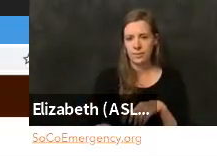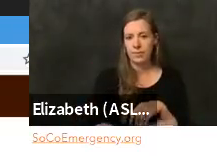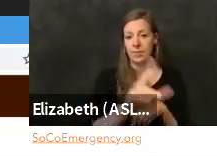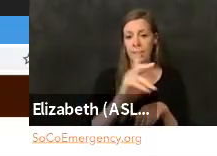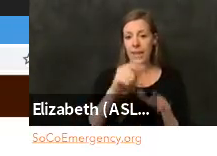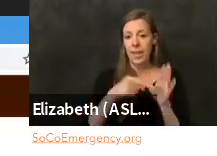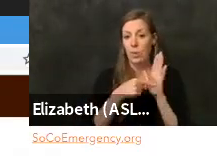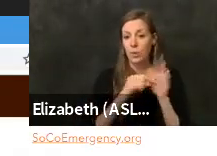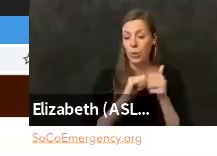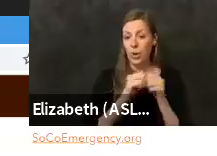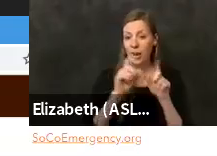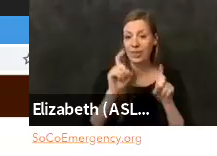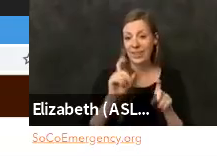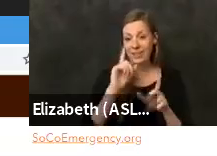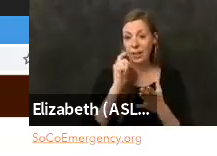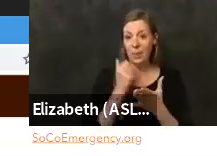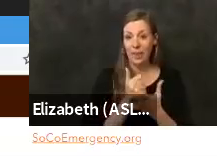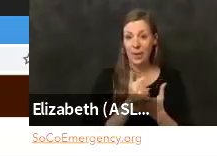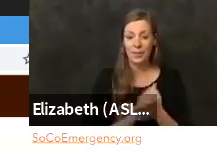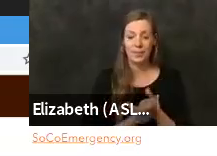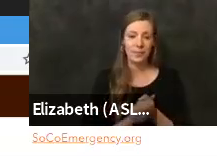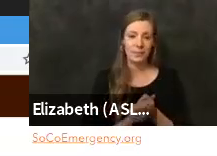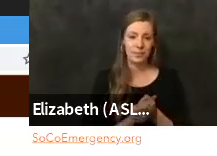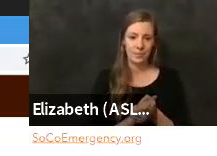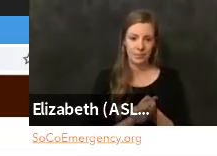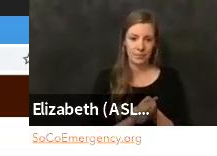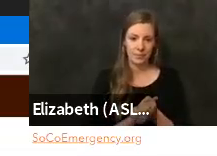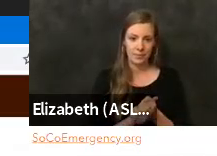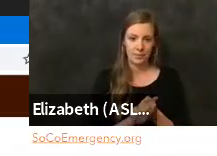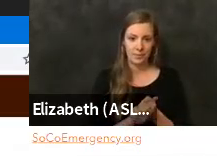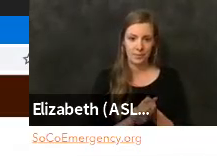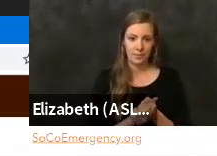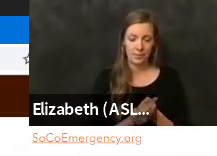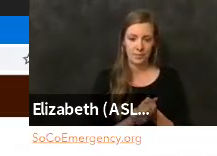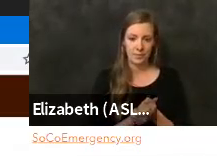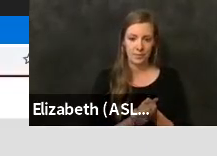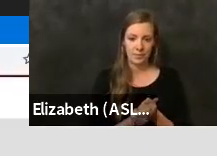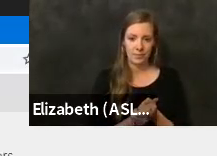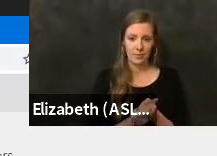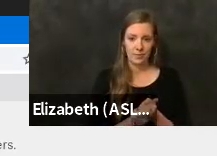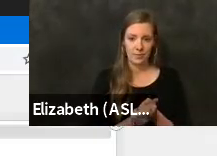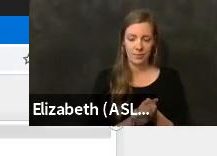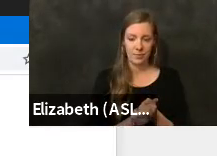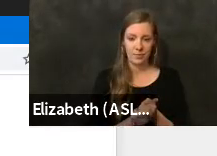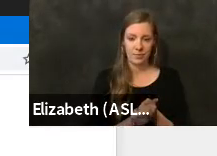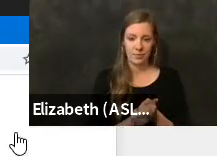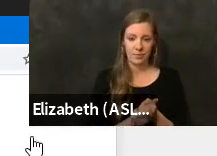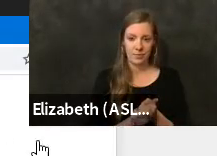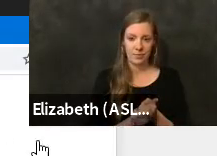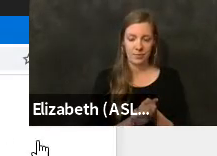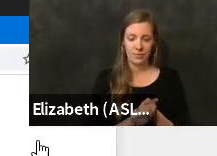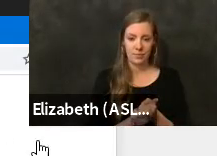Now, let me go to our testing part of this equation, and this will